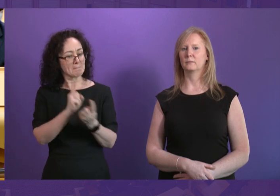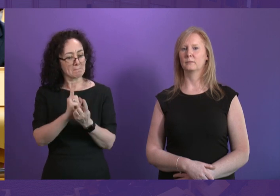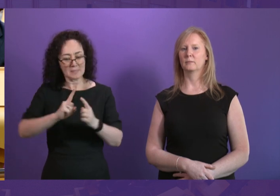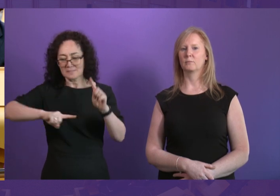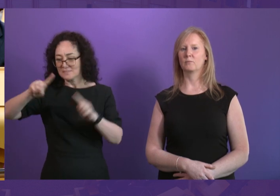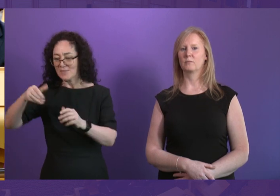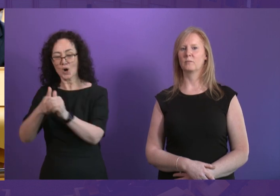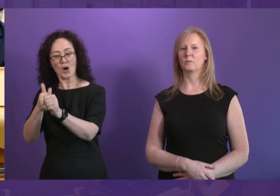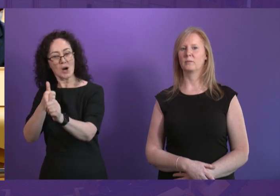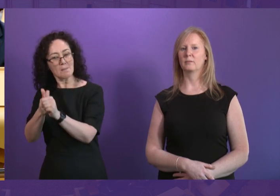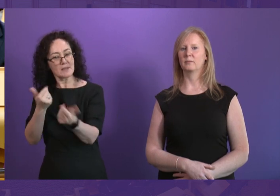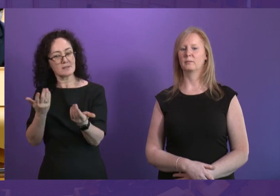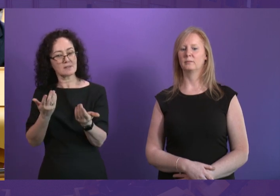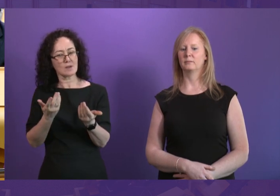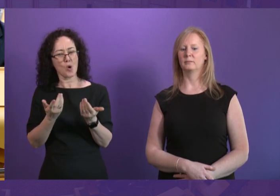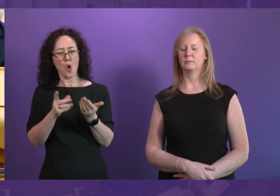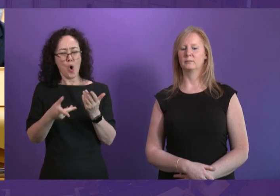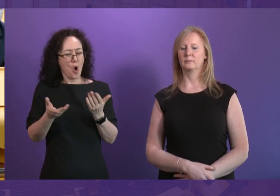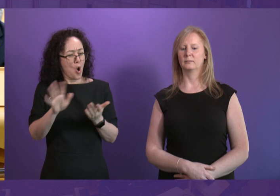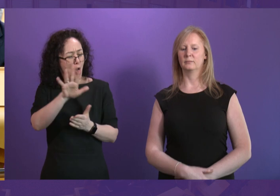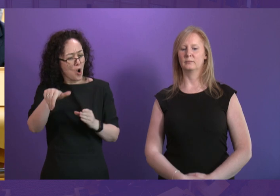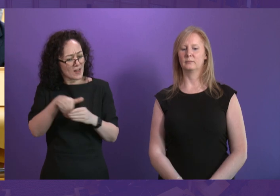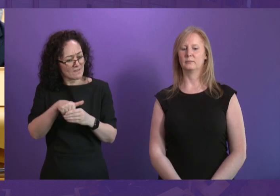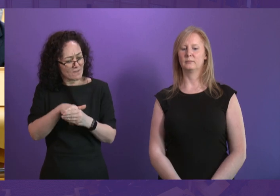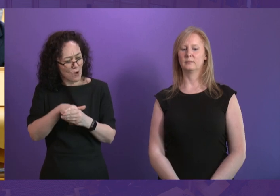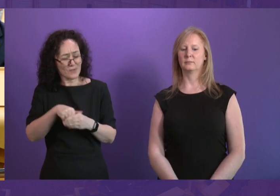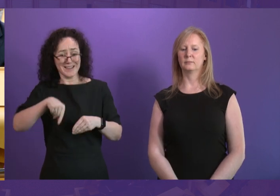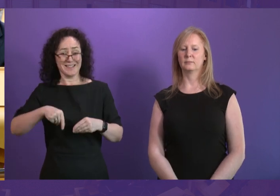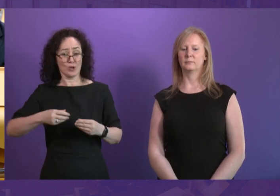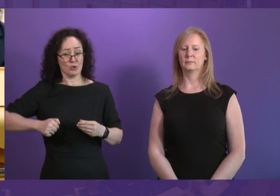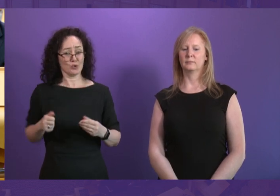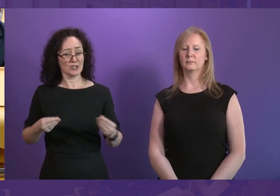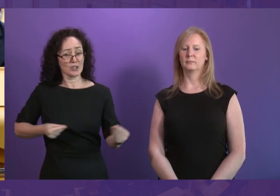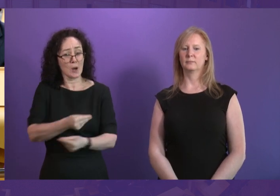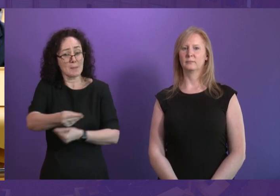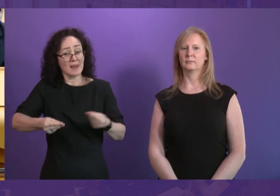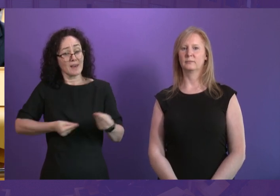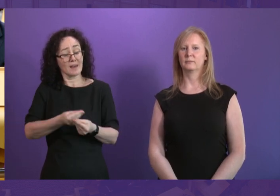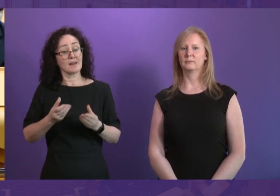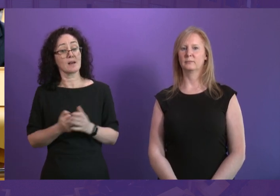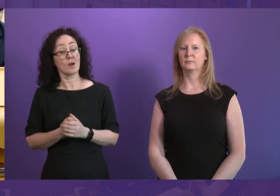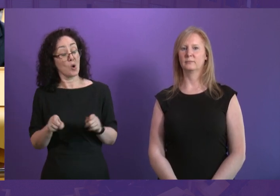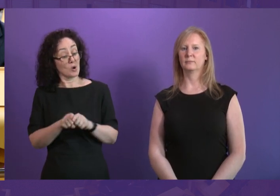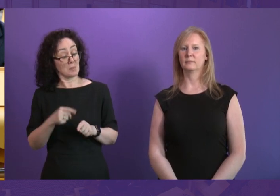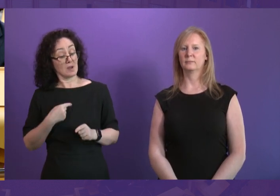Paribas, all of which are important stakeholders in some of our key economic sectors. I also spoke at an event at the United Nations that was hosted by the assistant secretary general